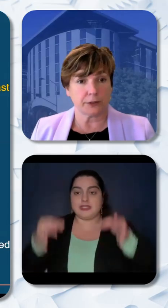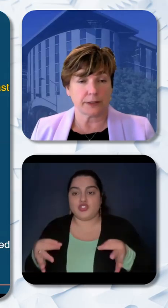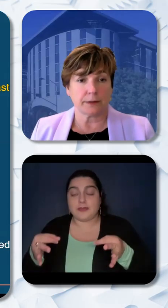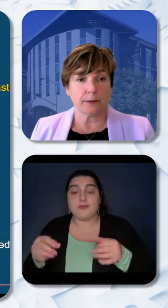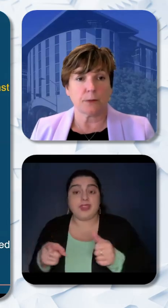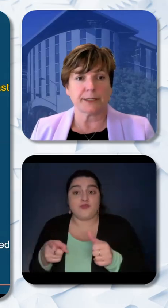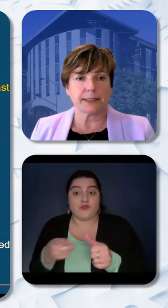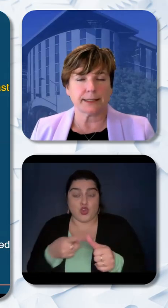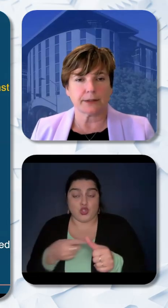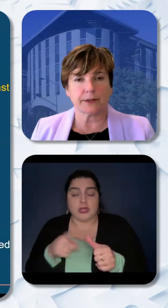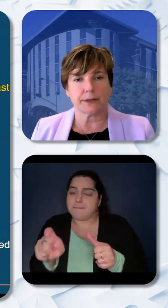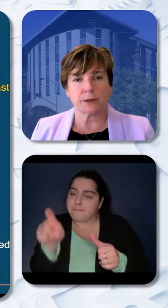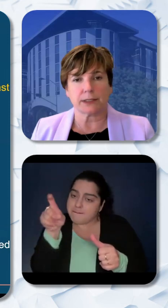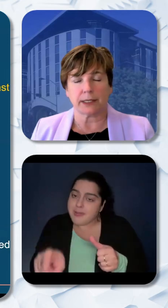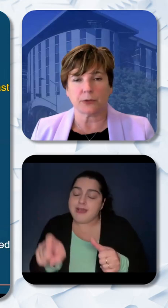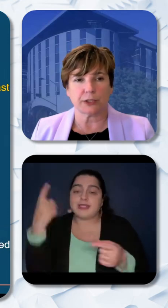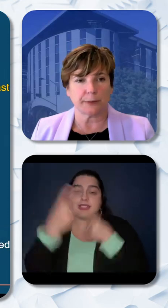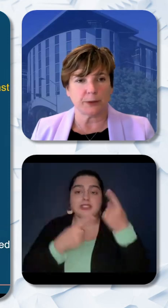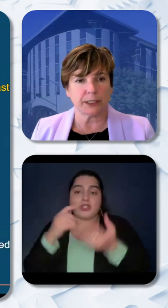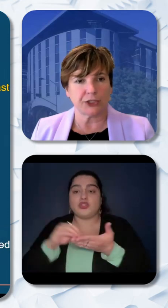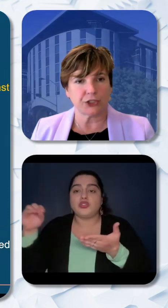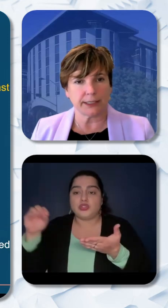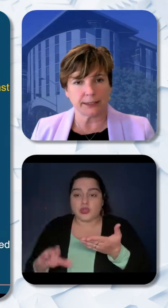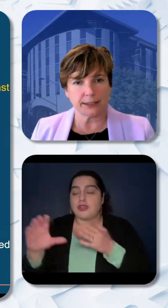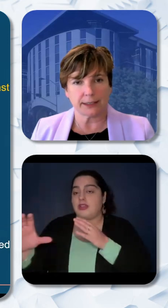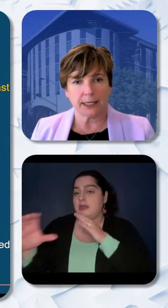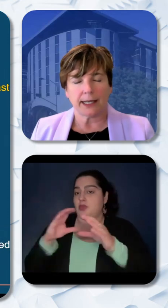First, we must consider the student's language and communication needs,